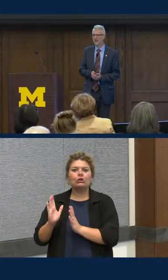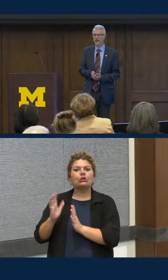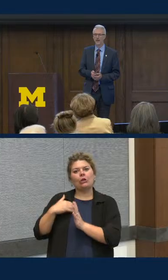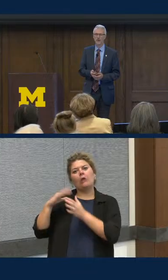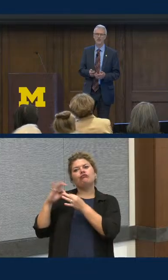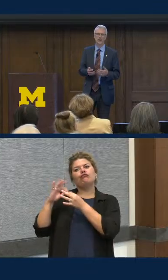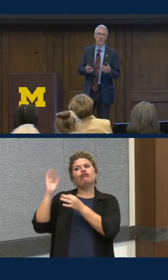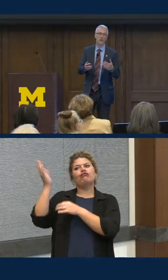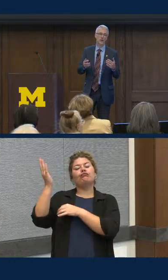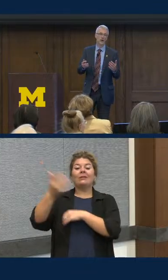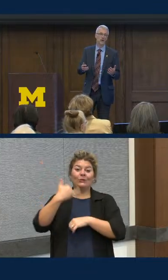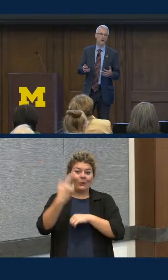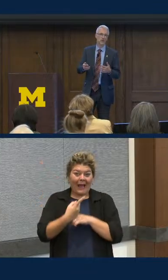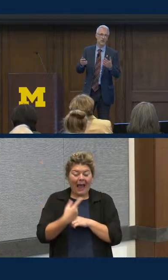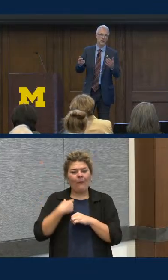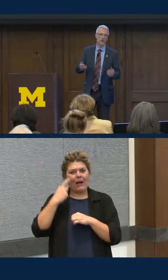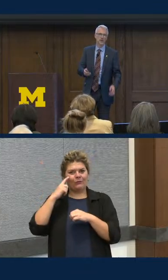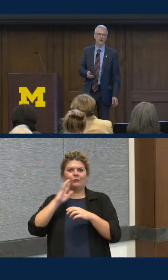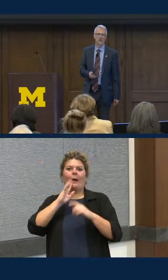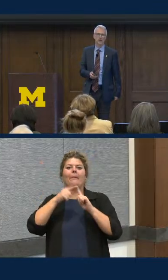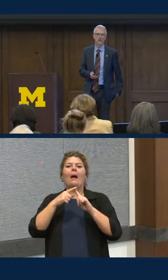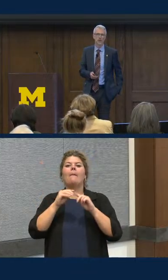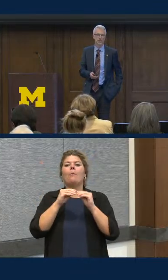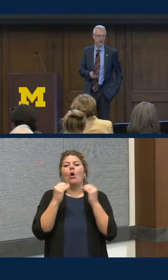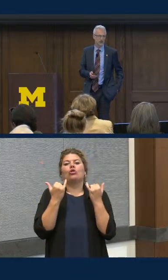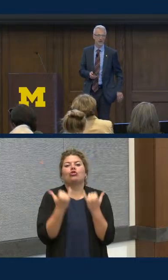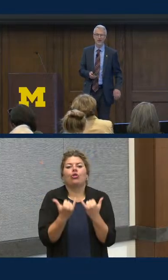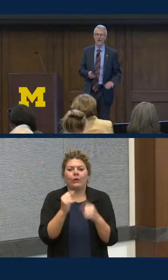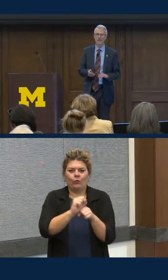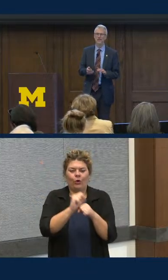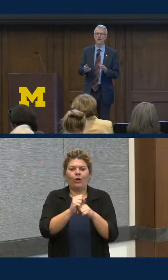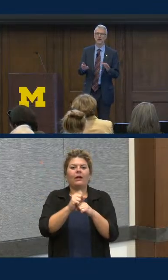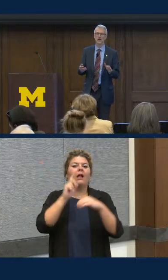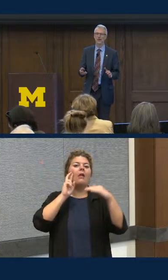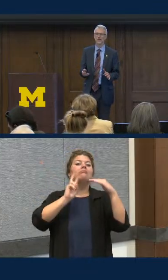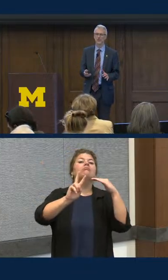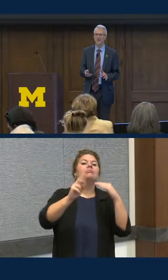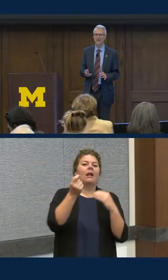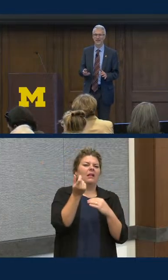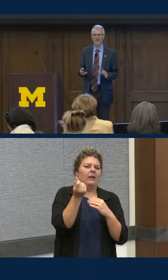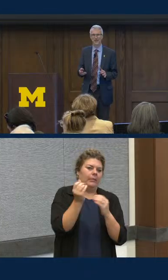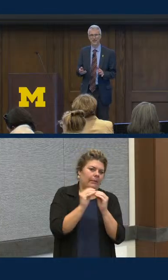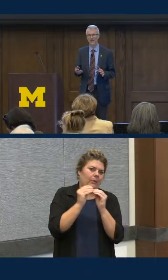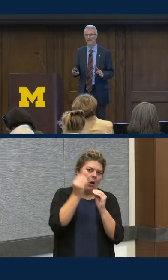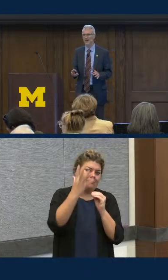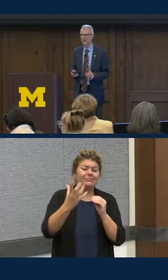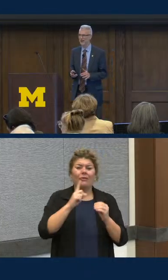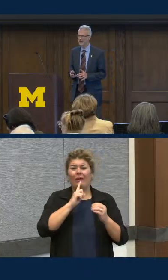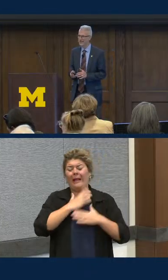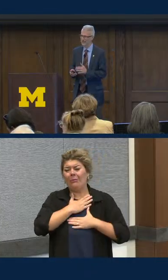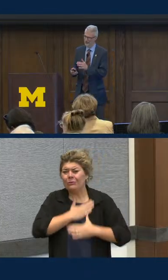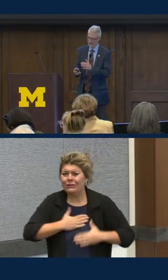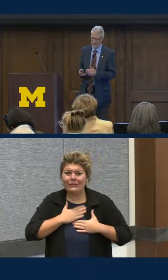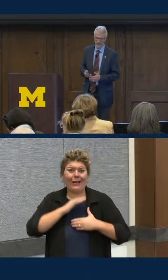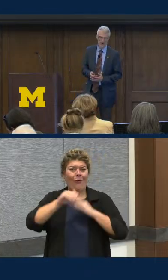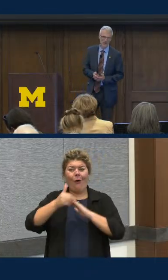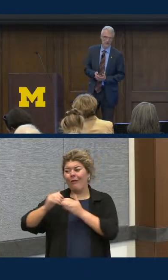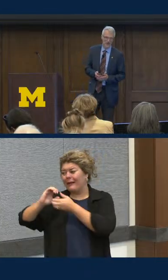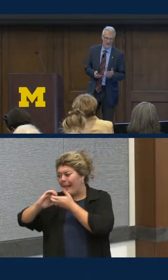current work and be a little bit more forward look forwarding. I still greatly appreciate the